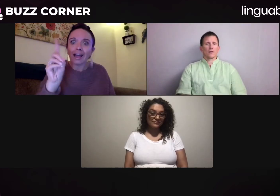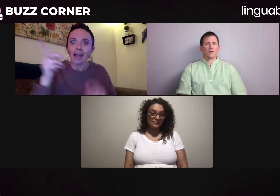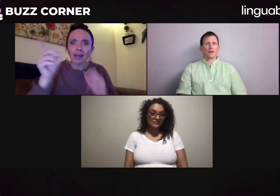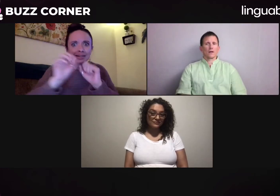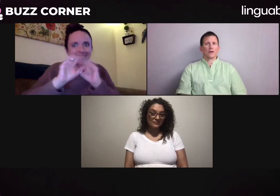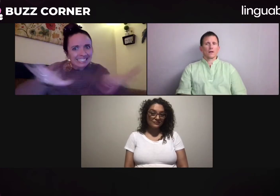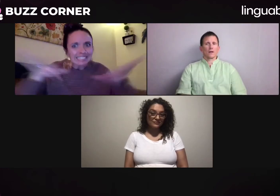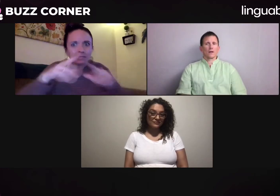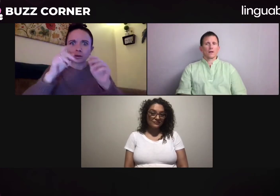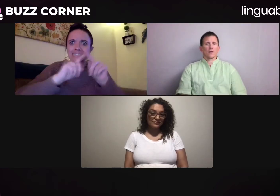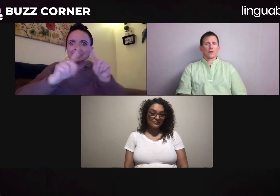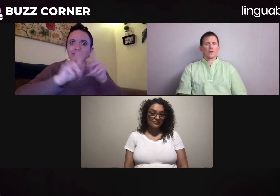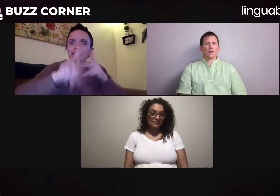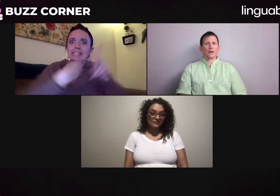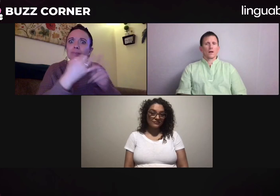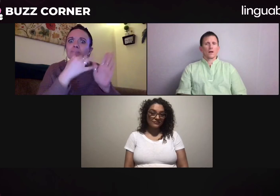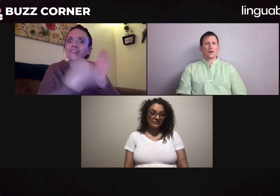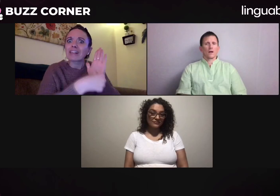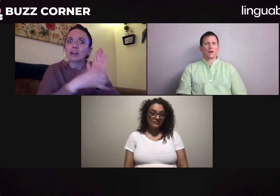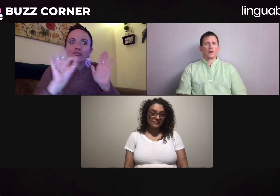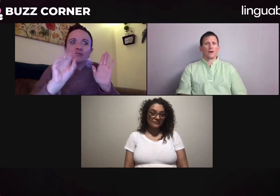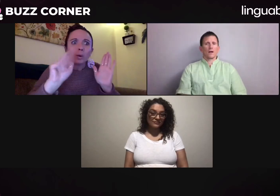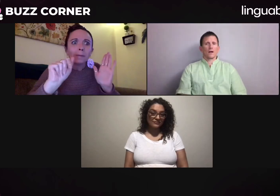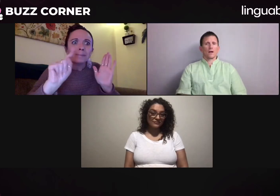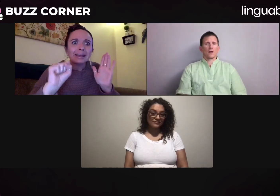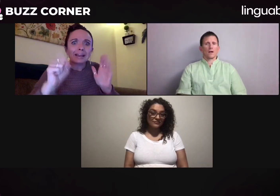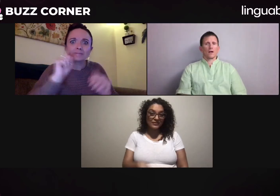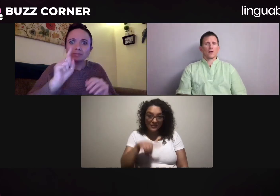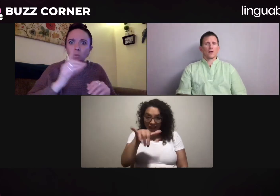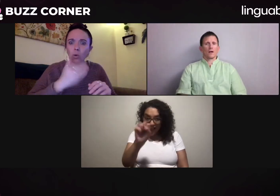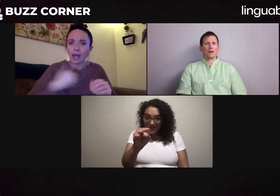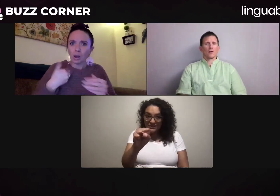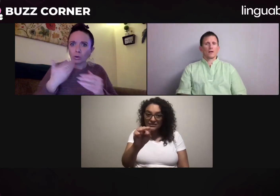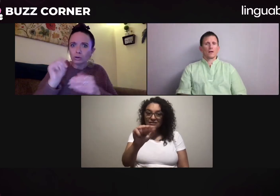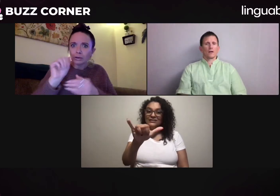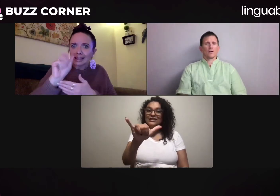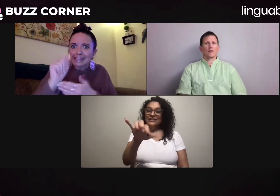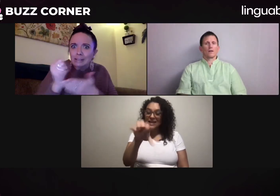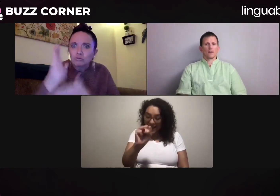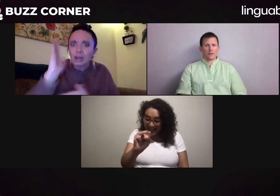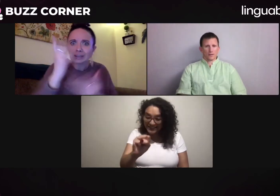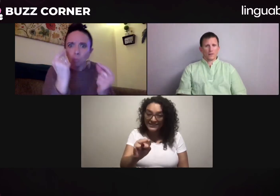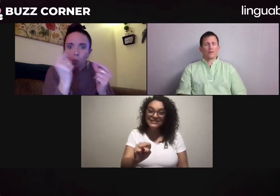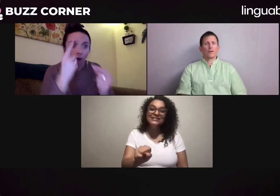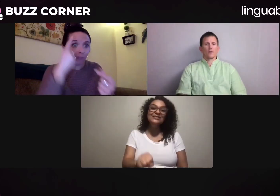But if there's information set out. Yeah, yeah.